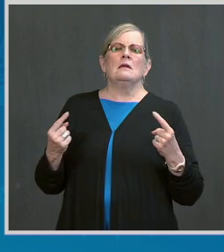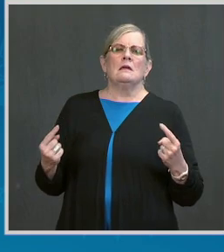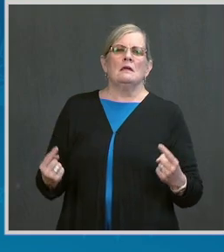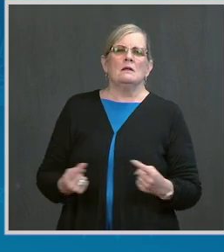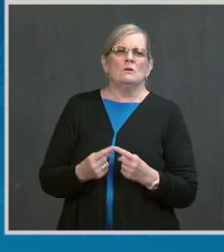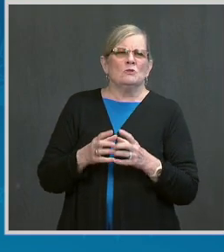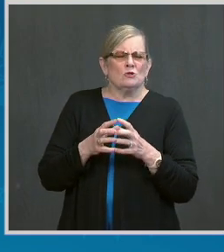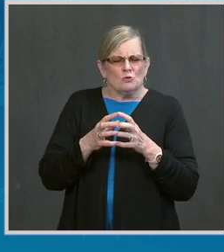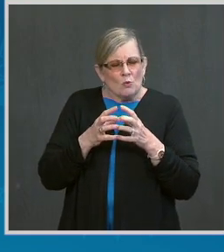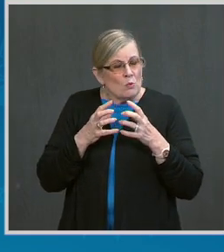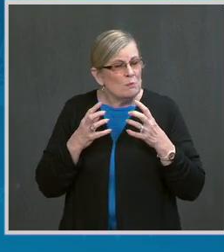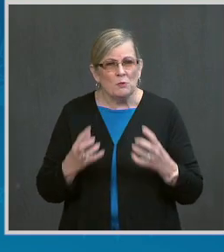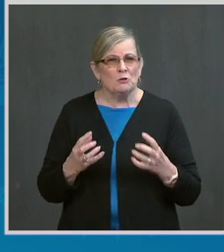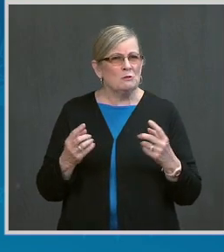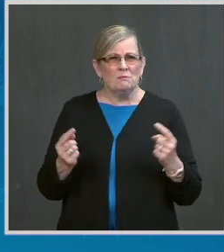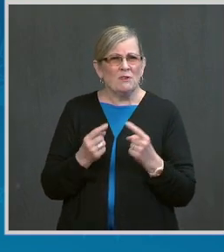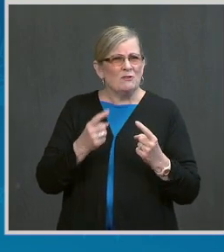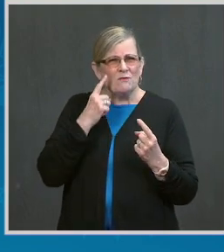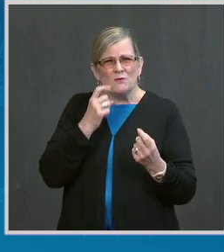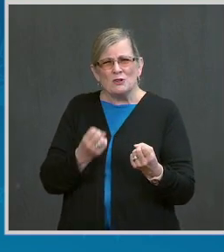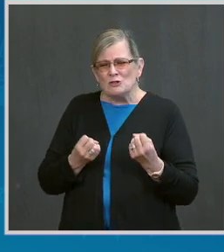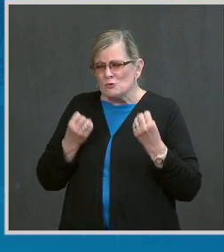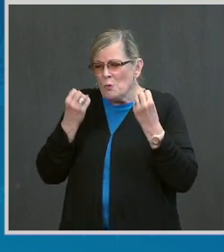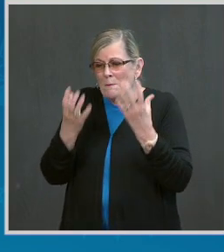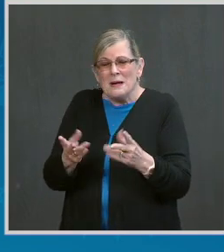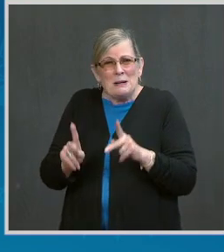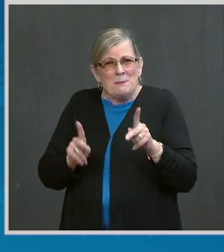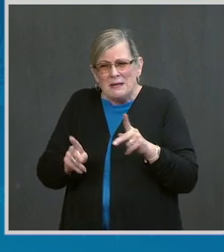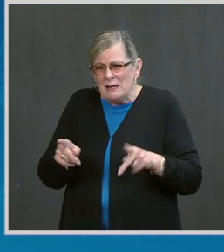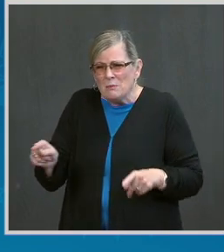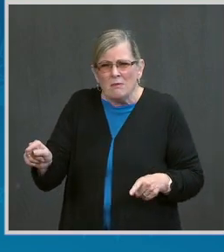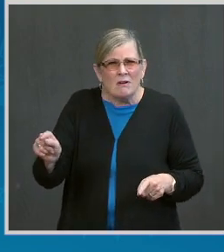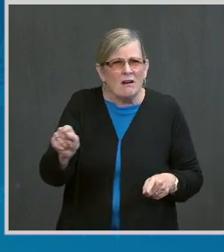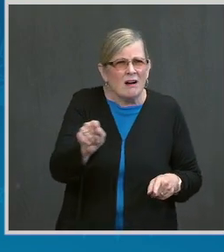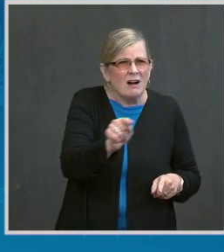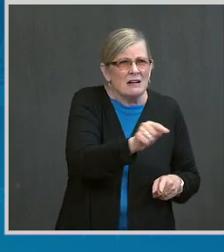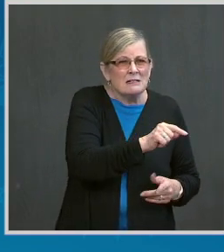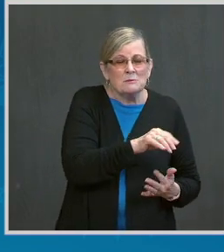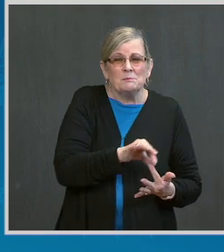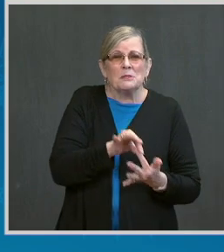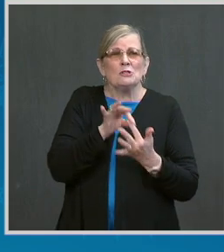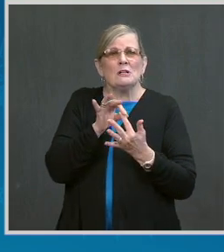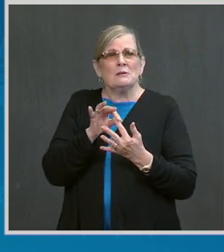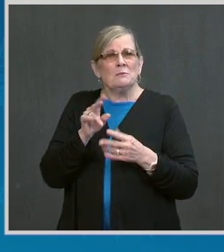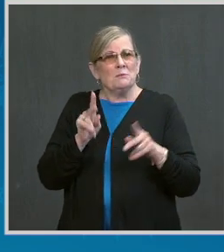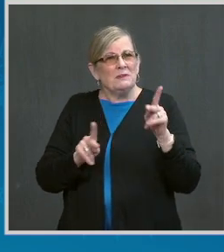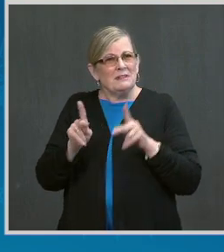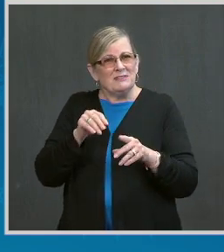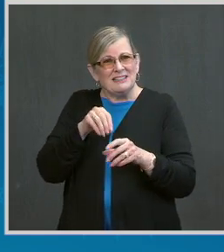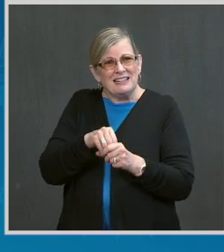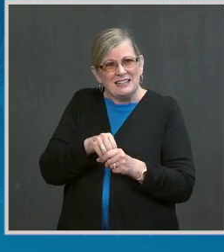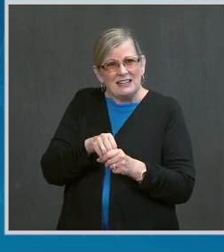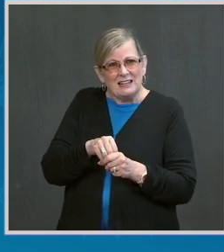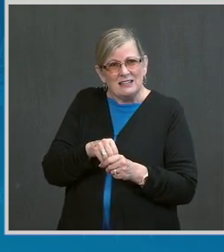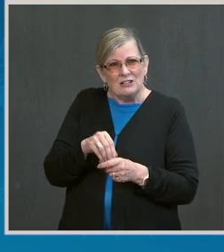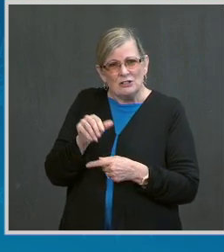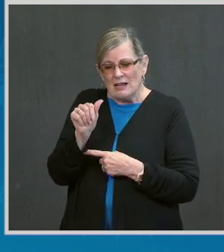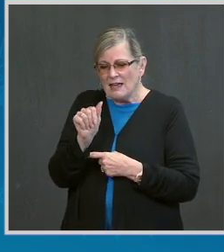including and in particular members of the AAPI community. When we saw the targeting, when we've seen the hate,